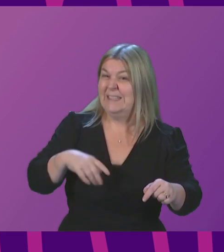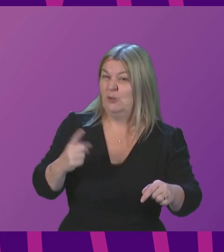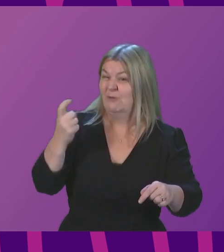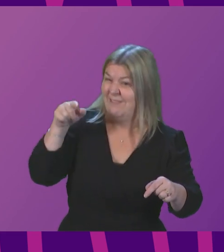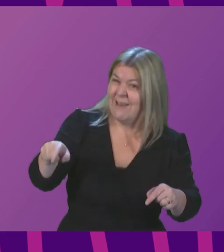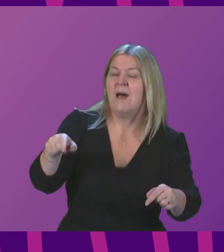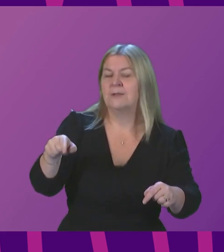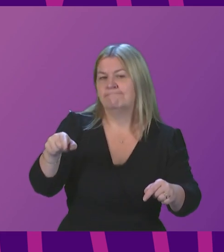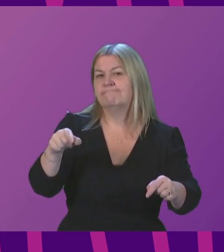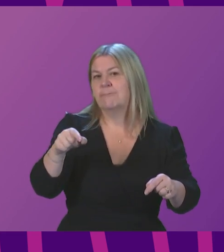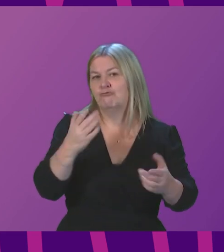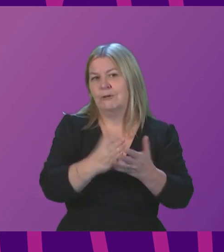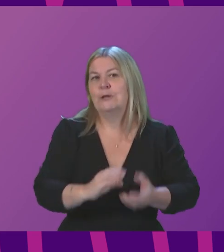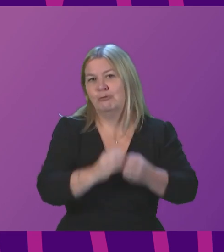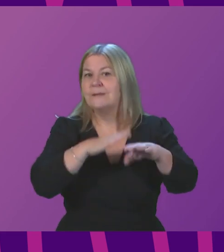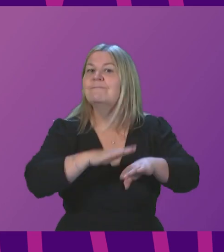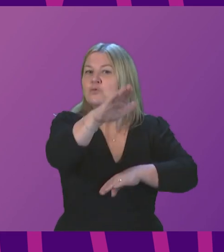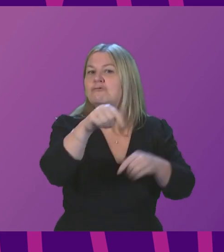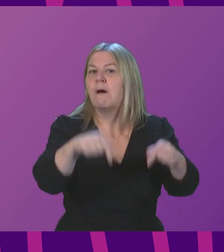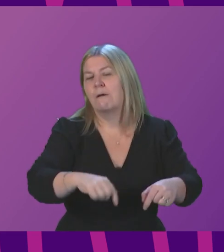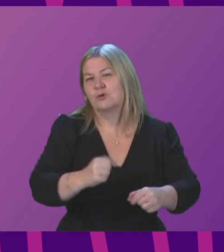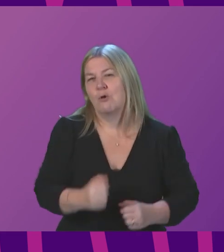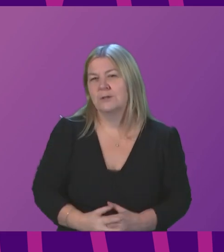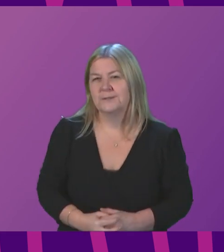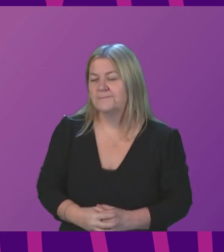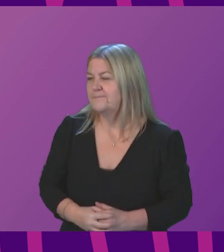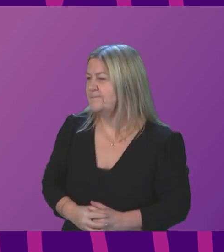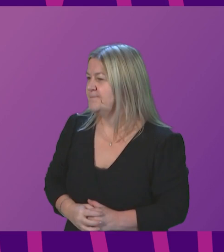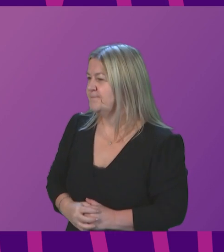to learn.